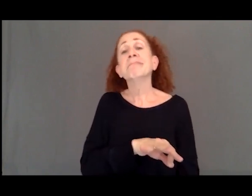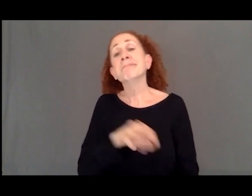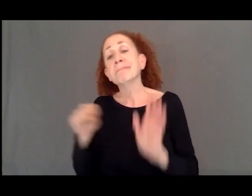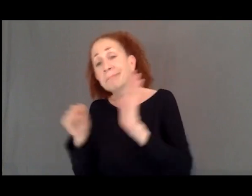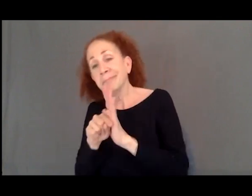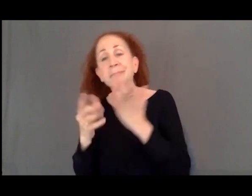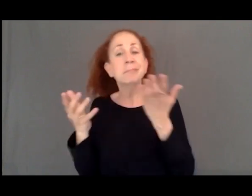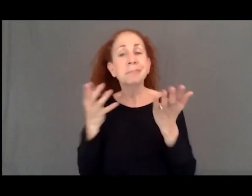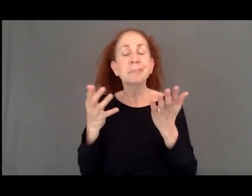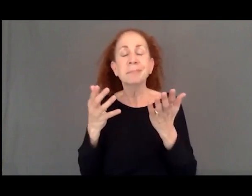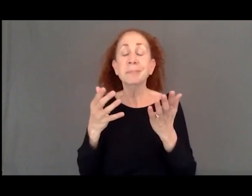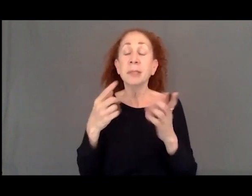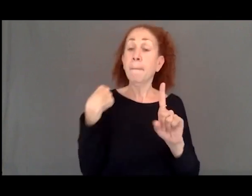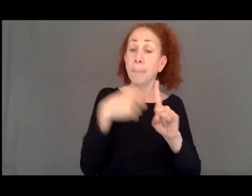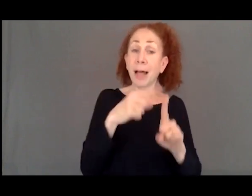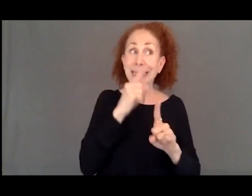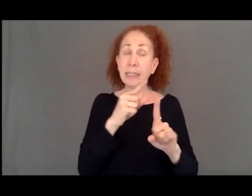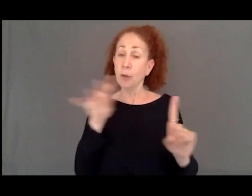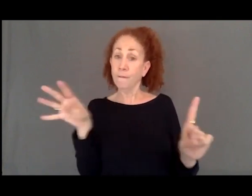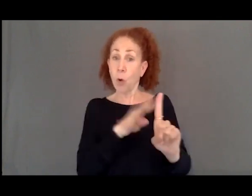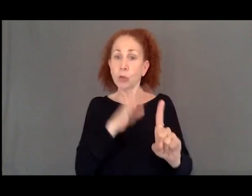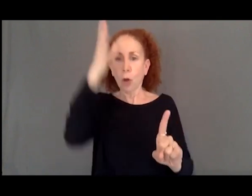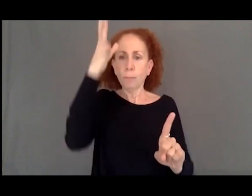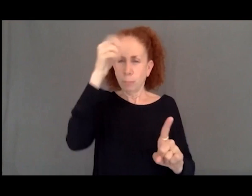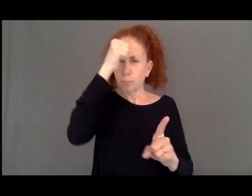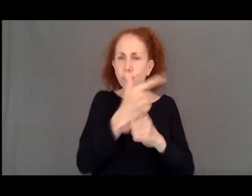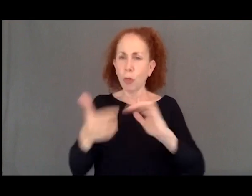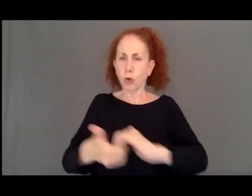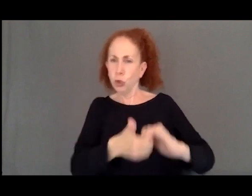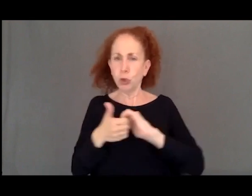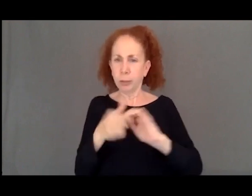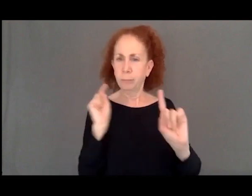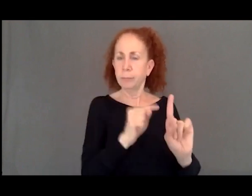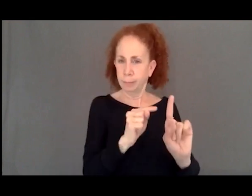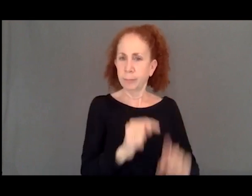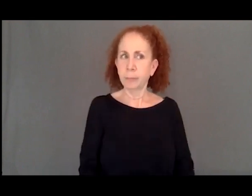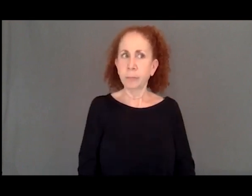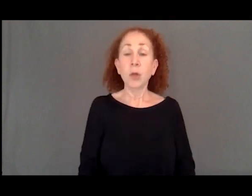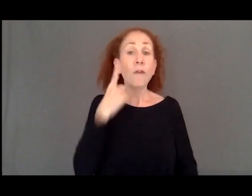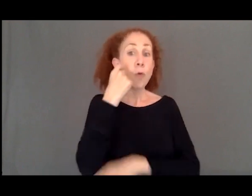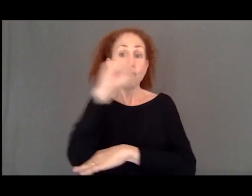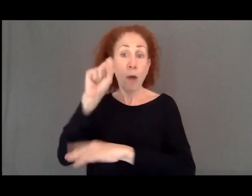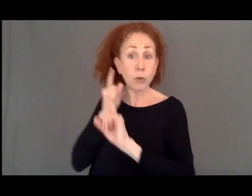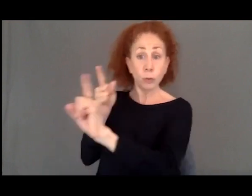The benefits are, as you say, this focus on brotherhood and on brotherhood for revolution,